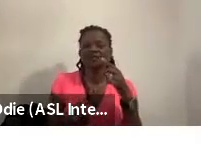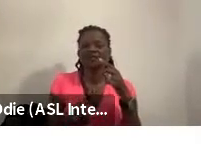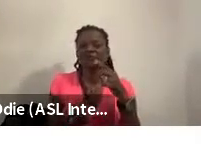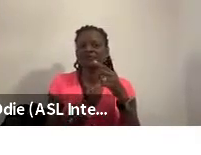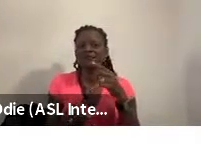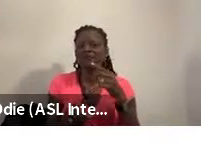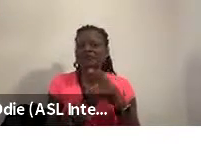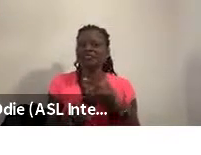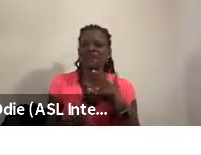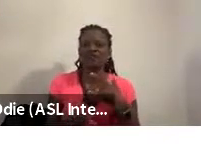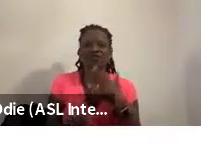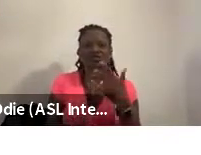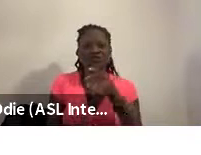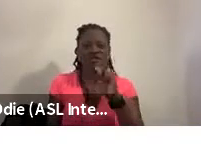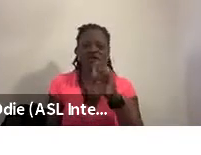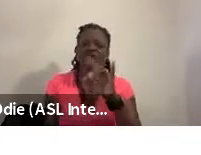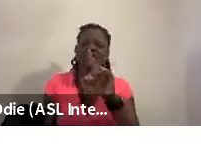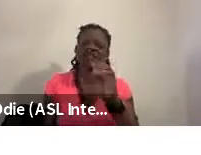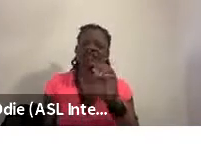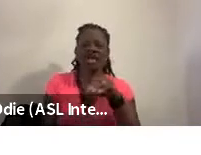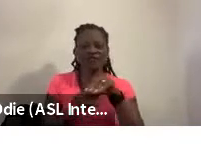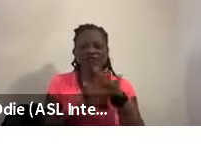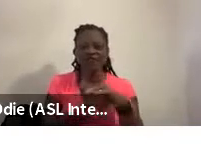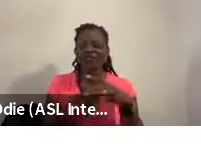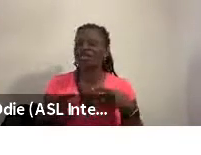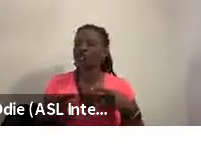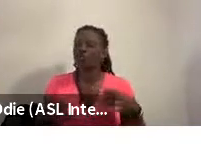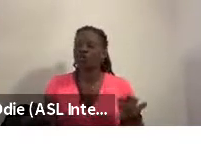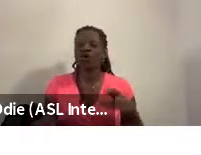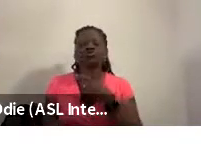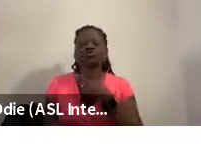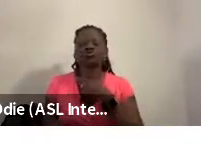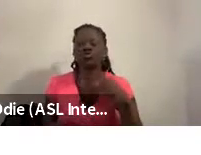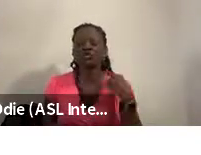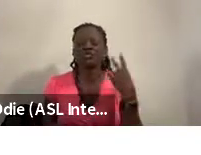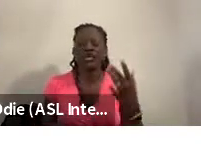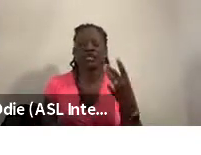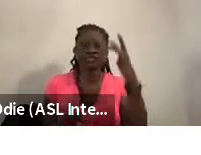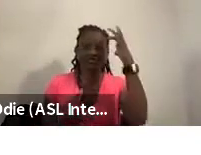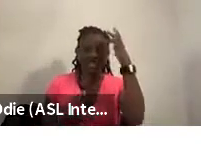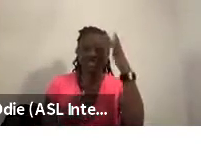have side effects that will make them sick. They thought that safety approval processes were rushed,